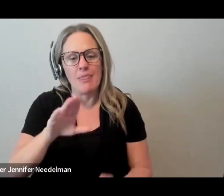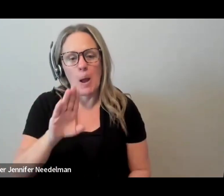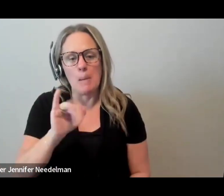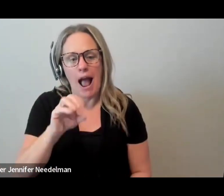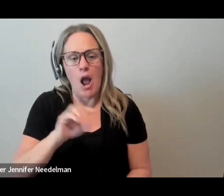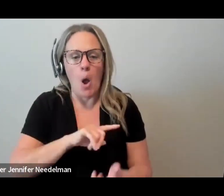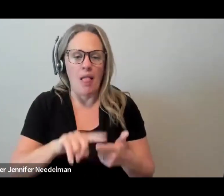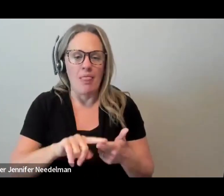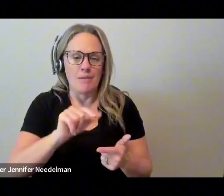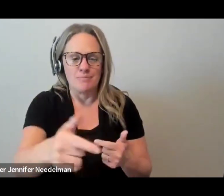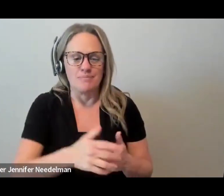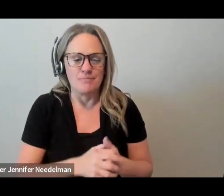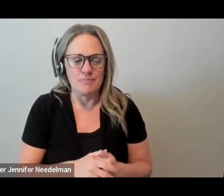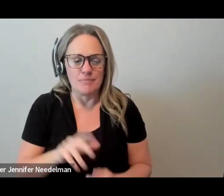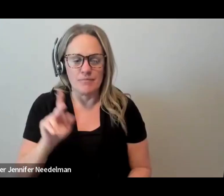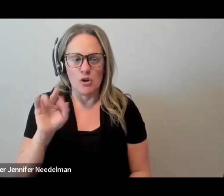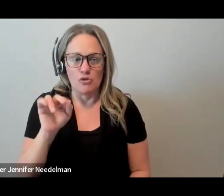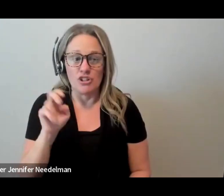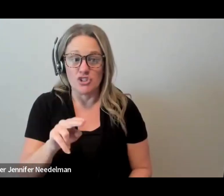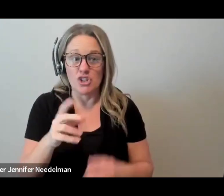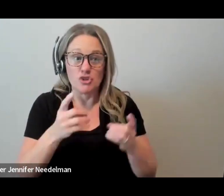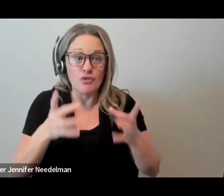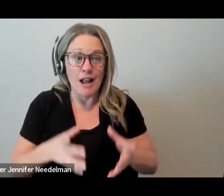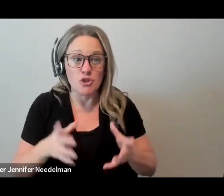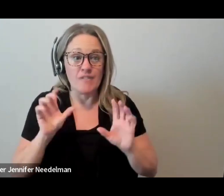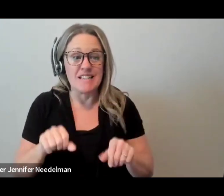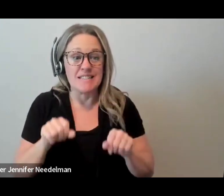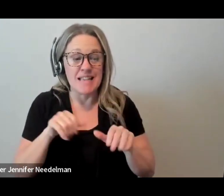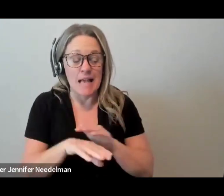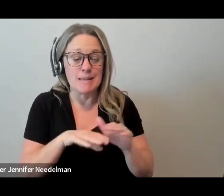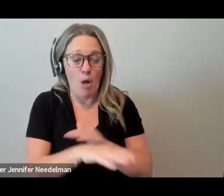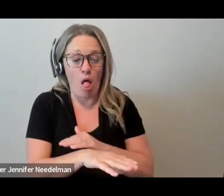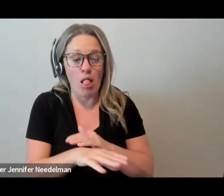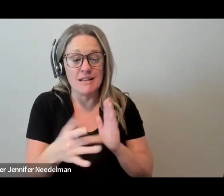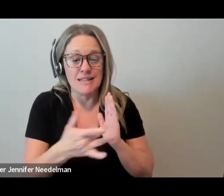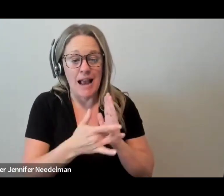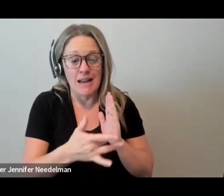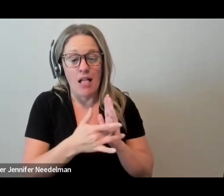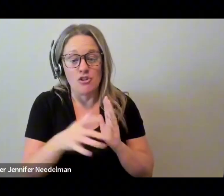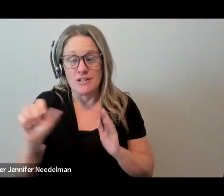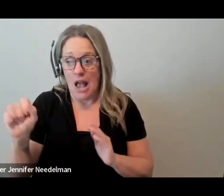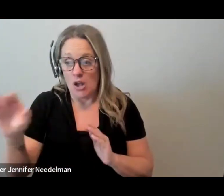Kristian serves as the Director of Accessible Technology at Salesforce, where he leads initiatives